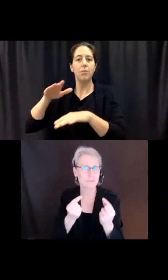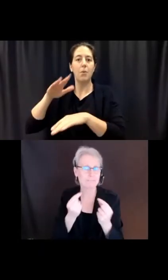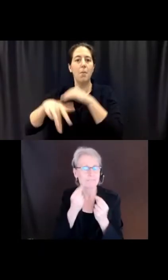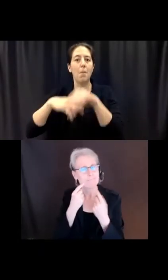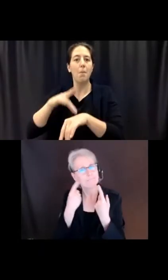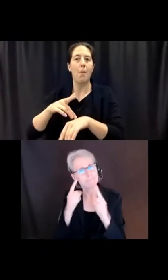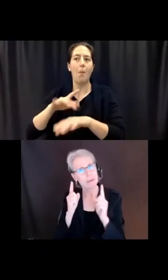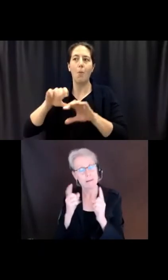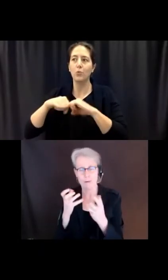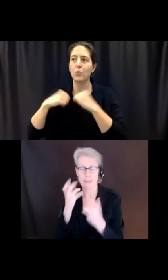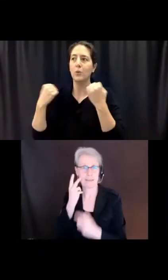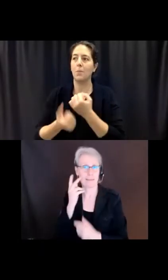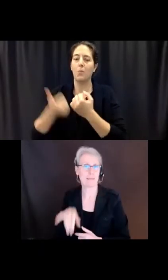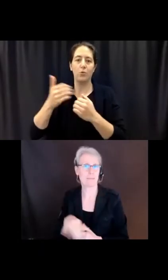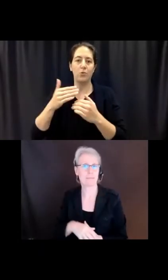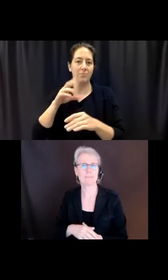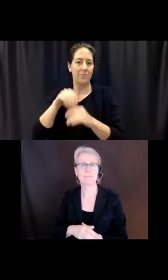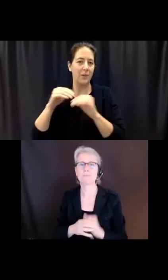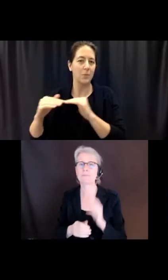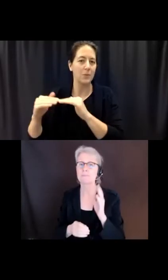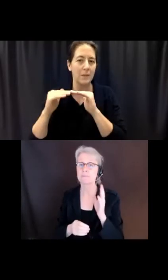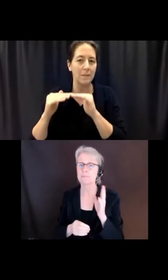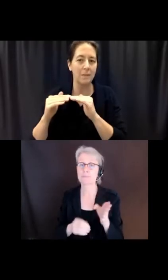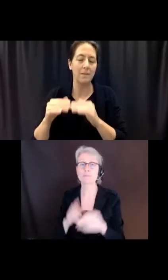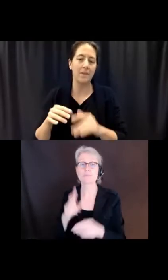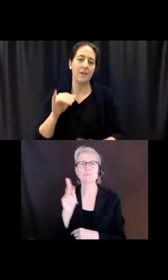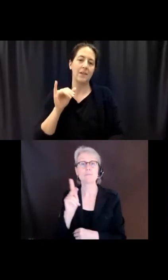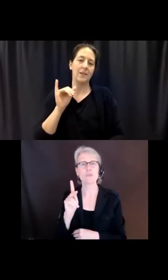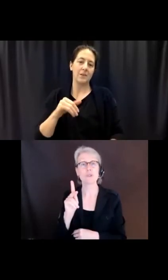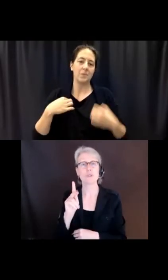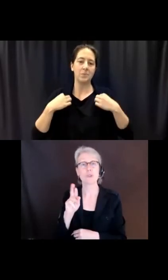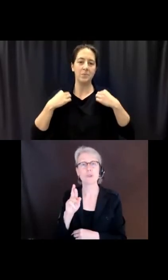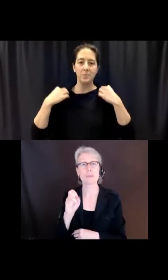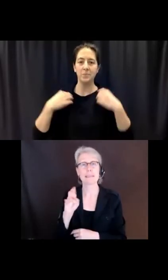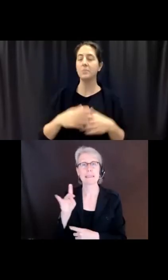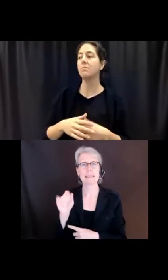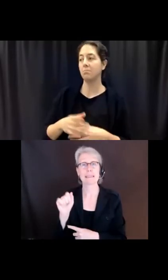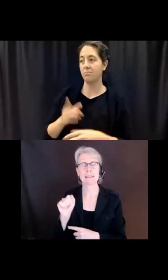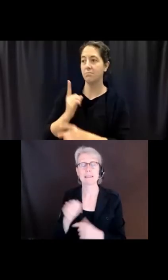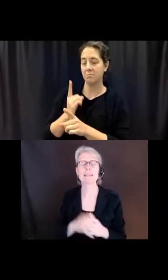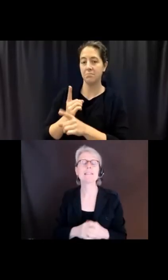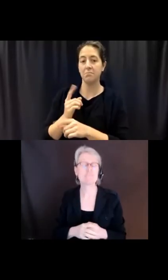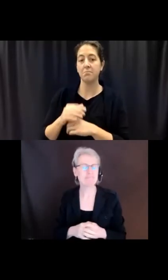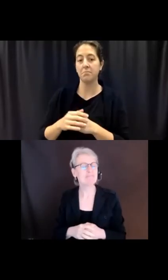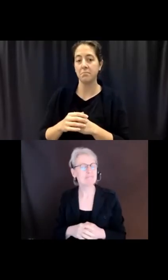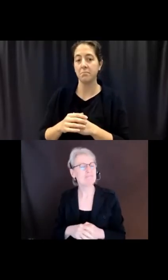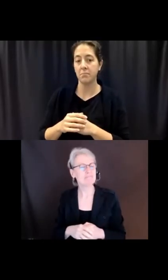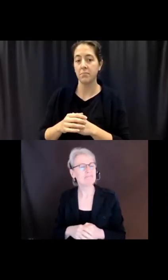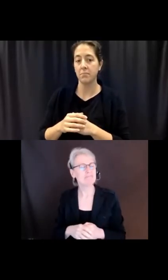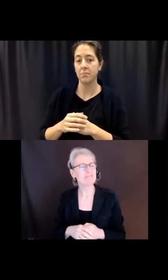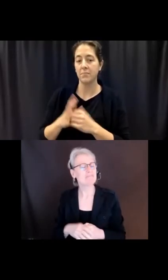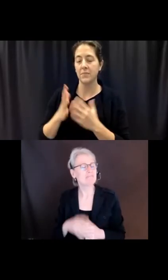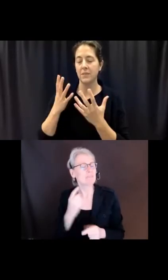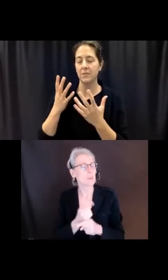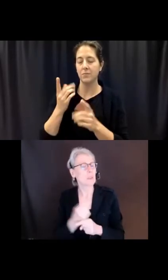EARLIER IS THAT WE WANT TO SHOWCASE PEOPLE WITH DISABILITIES IN THESE ROUND UPS, BUT